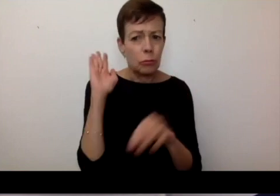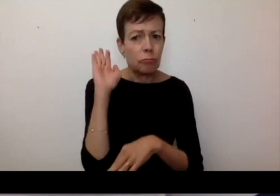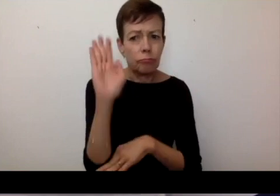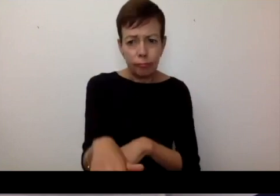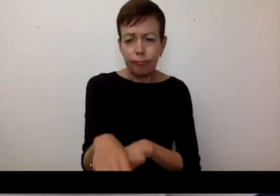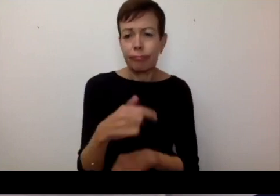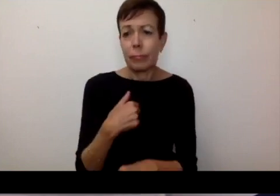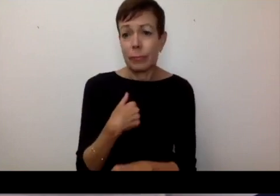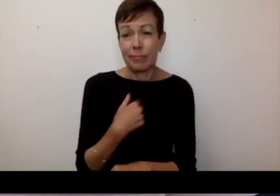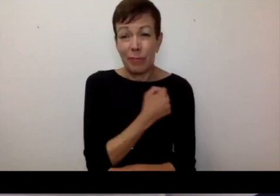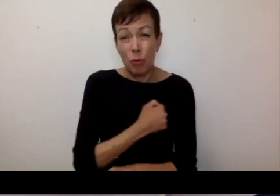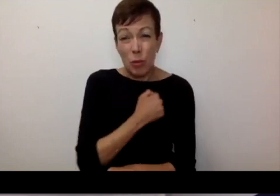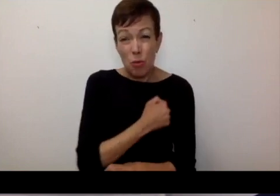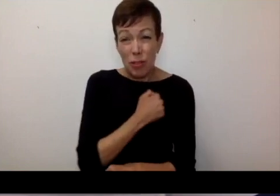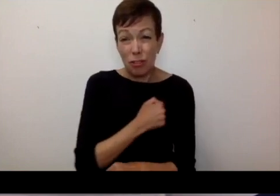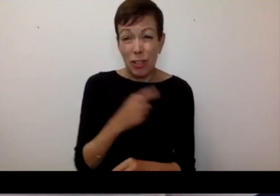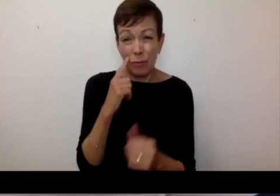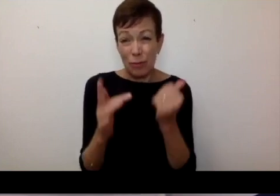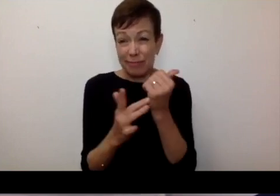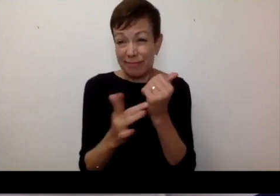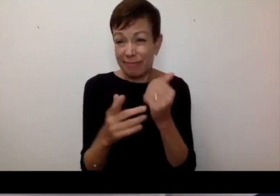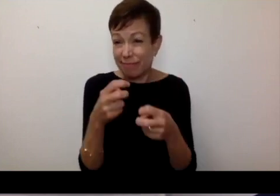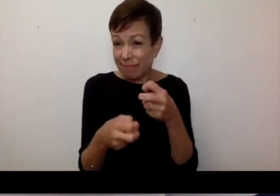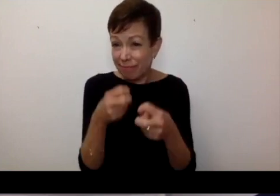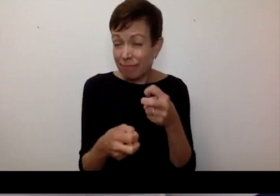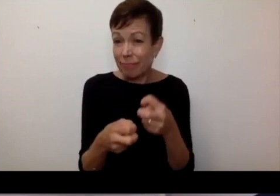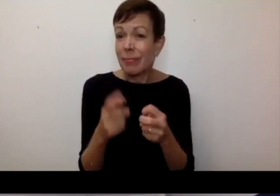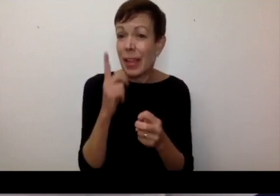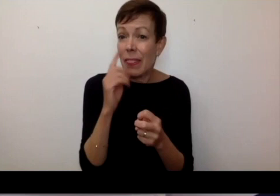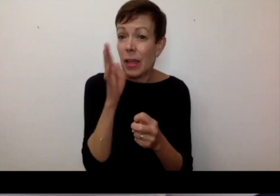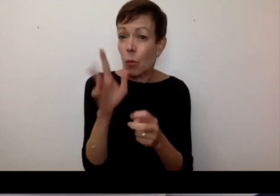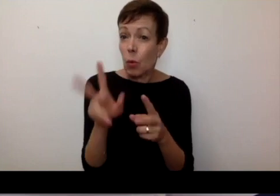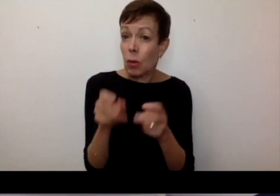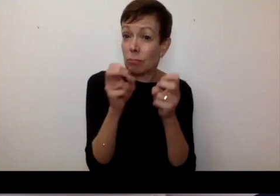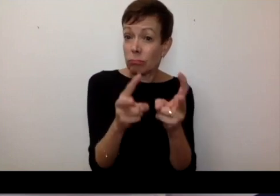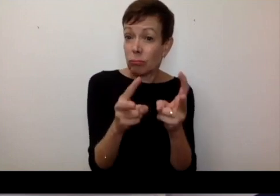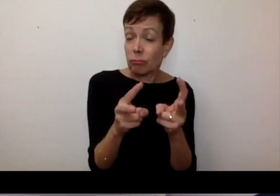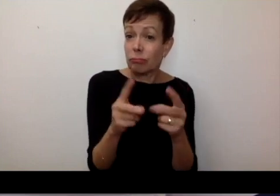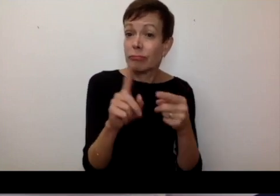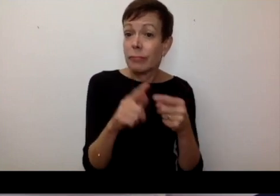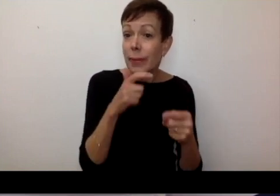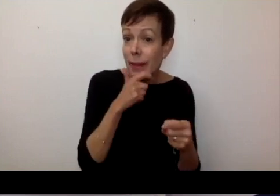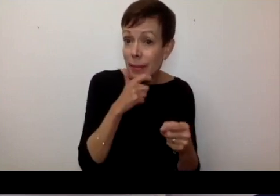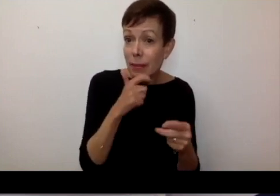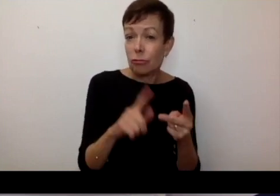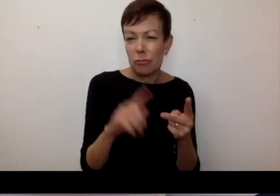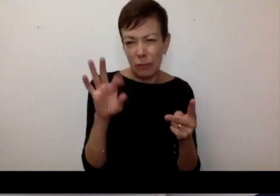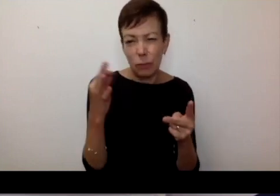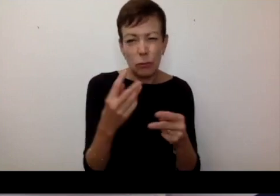we are working on that i think we're going to be posting uh that in both french and english in the in the chat